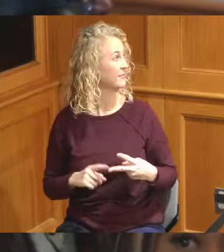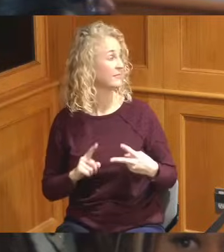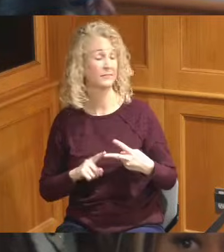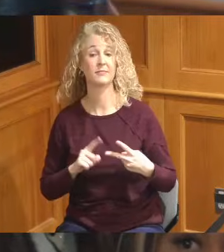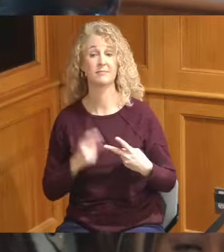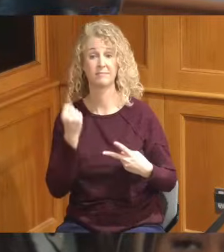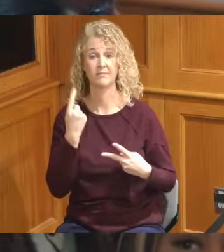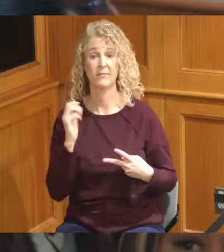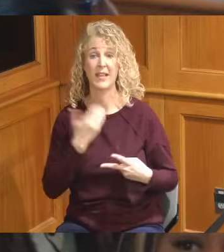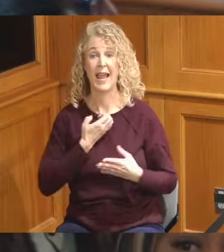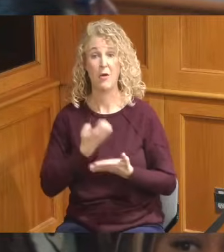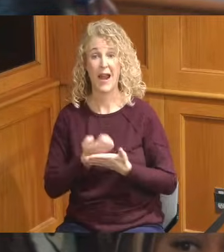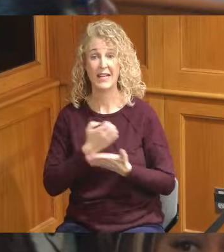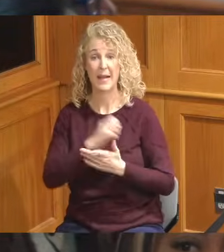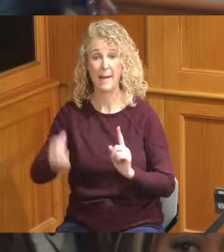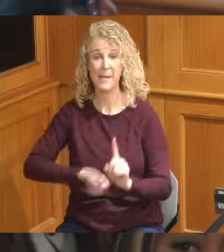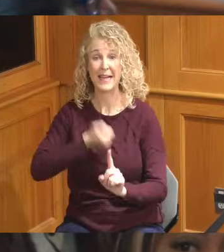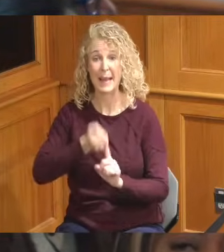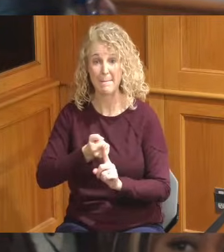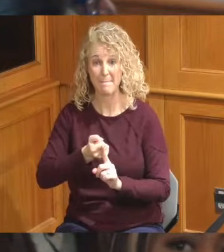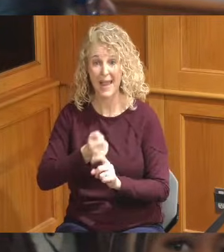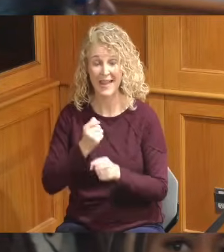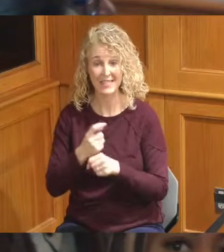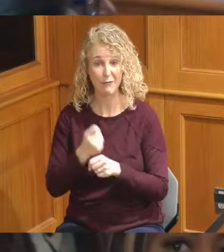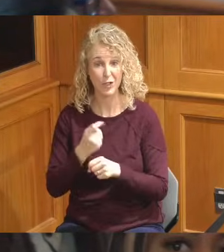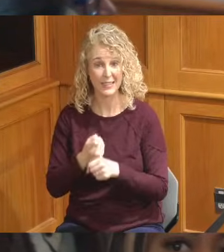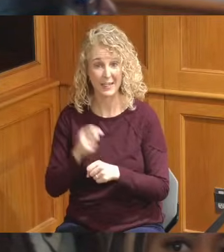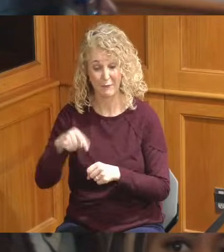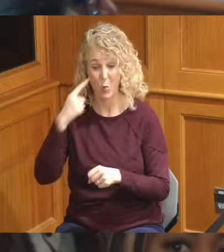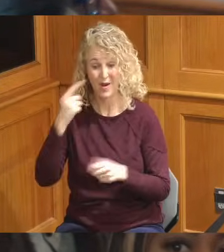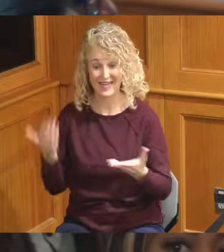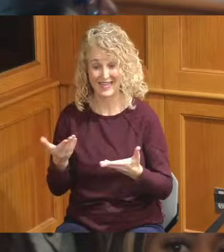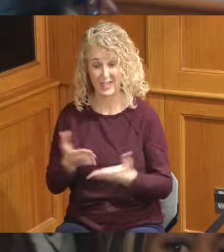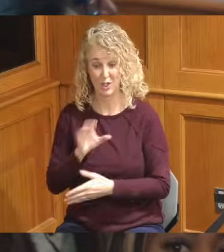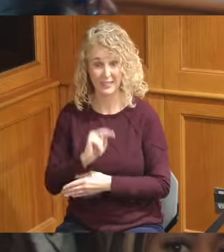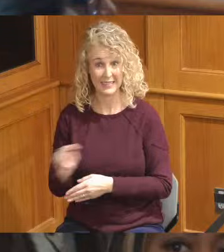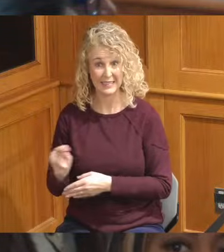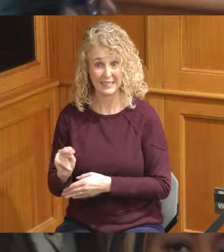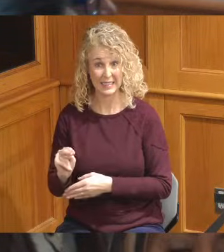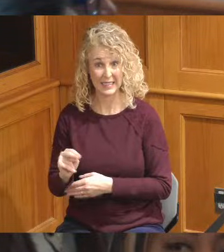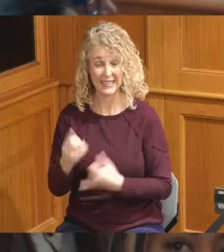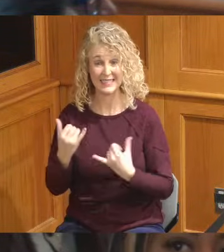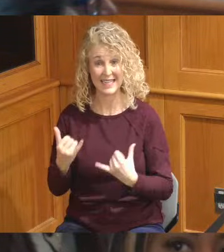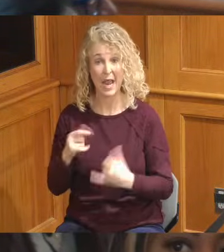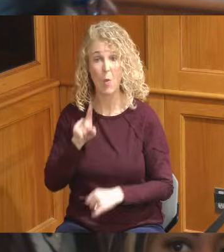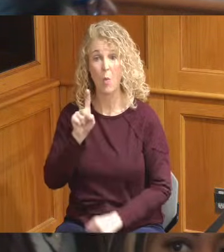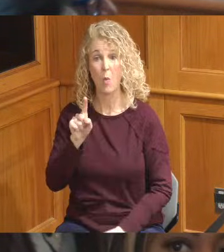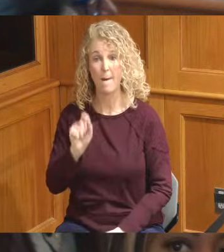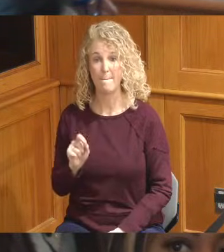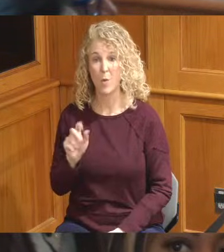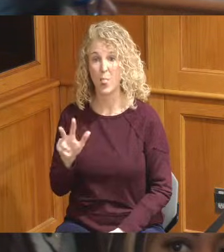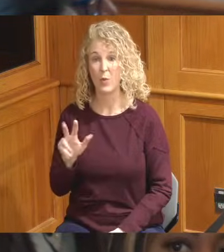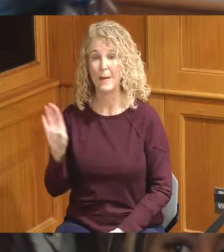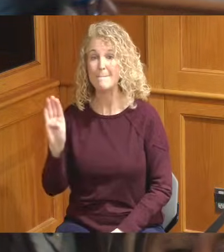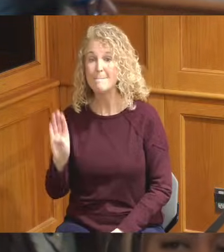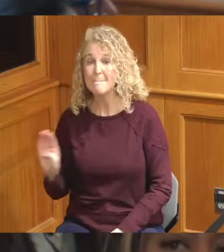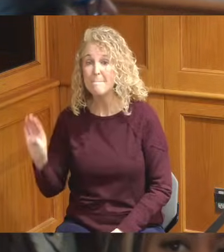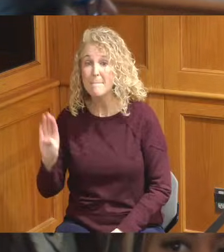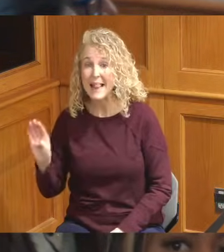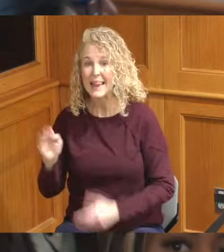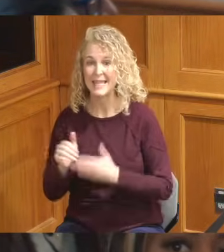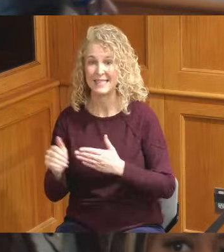economic impact annually on the greater Cincinnati community is now $1.3 billion.